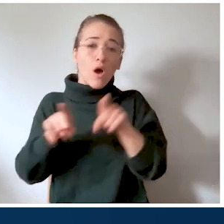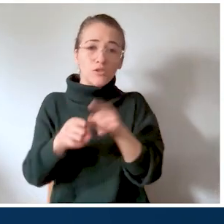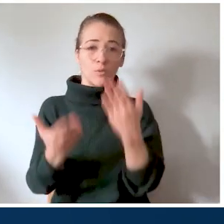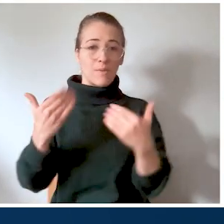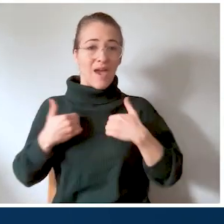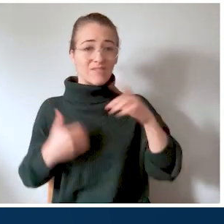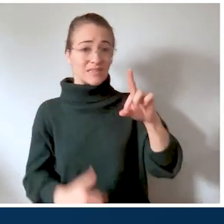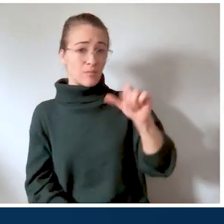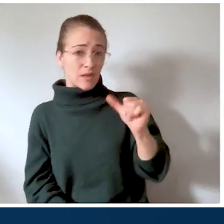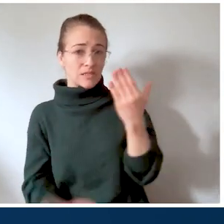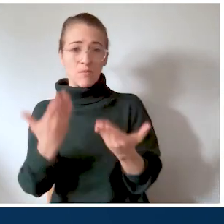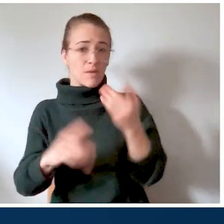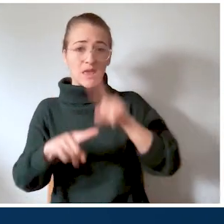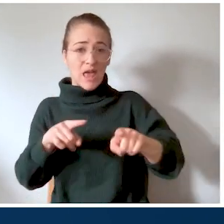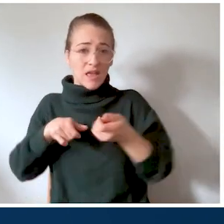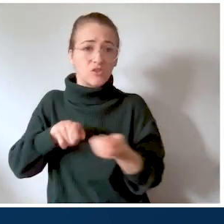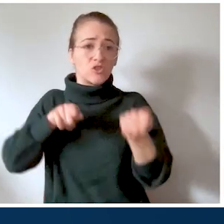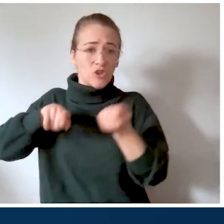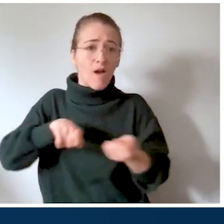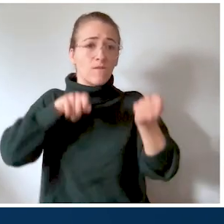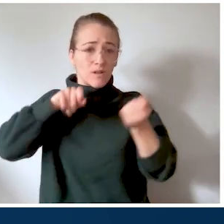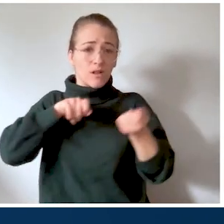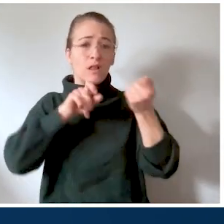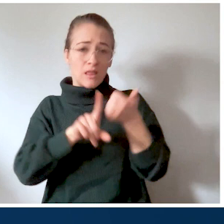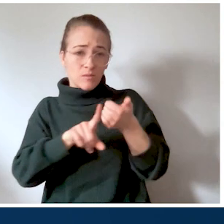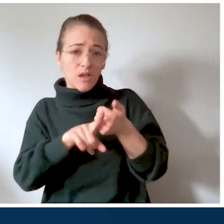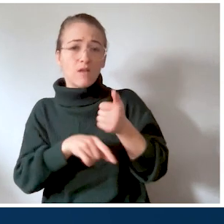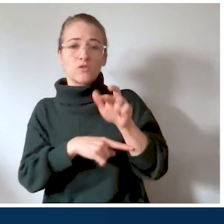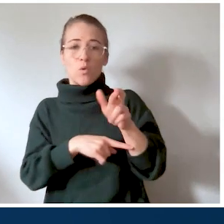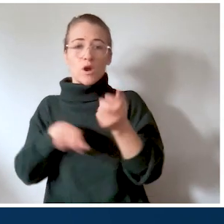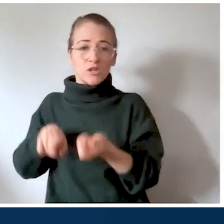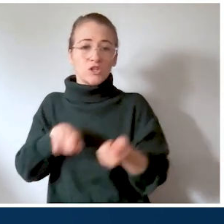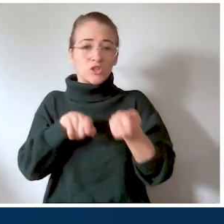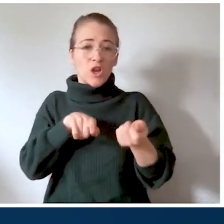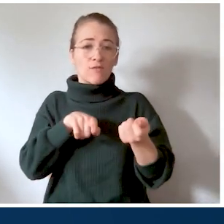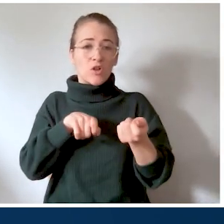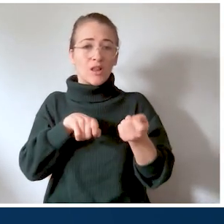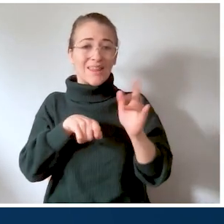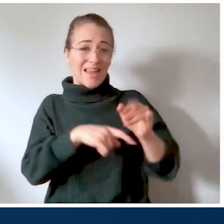and may not be able to shovel their path or even shovel to the extent that it needs to